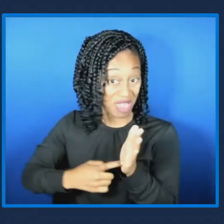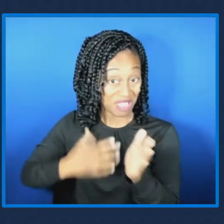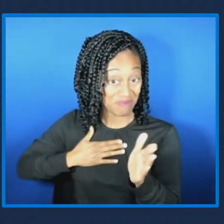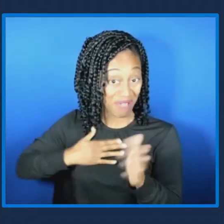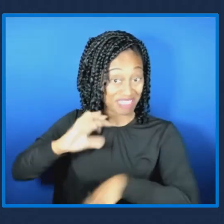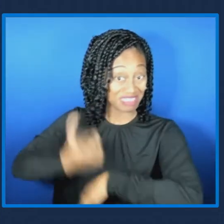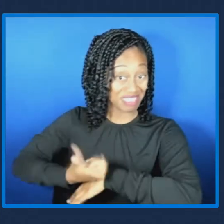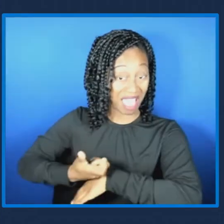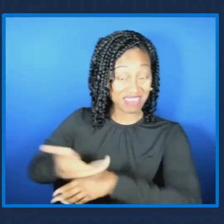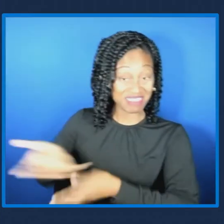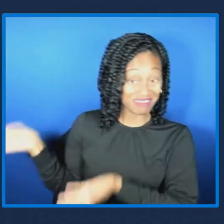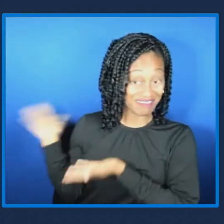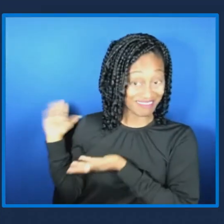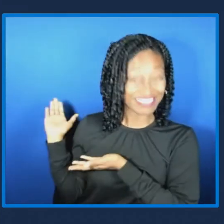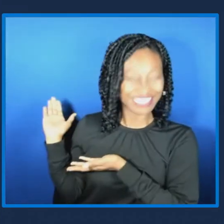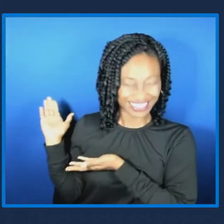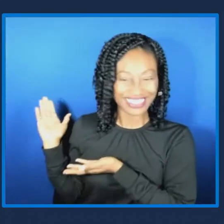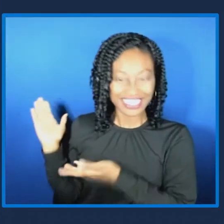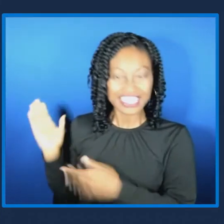but actually it is in fact, my home office.